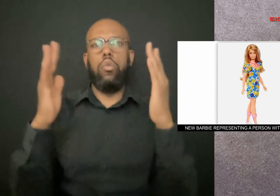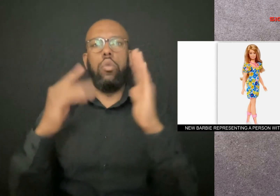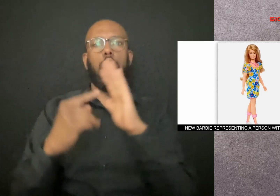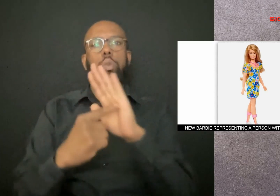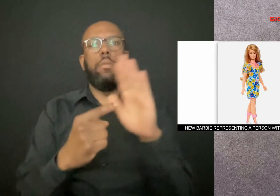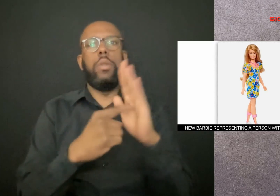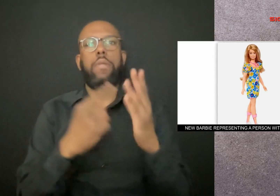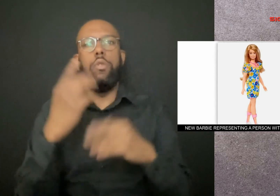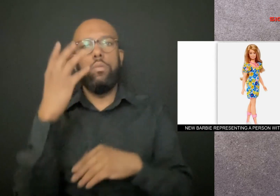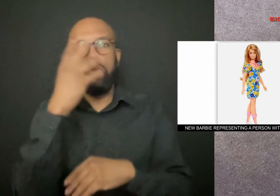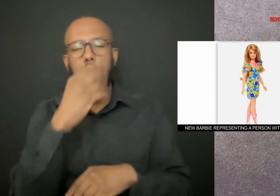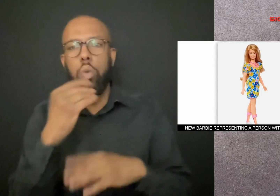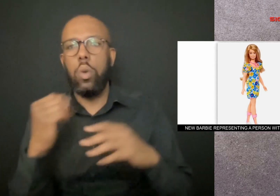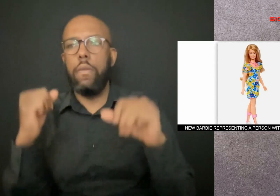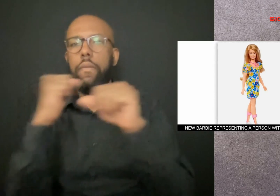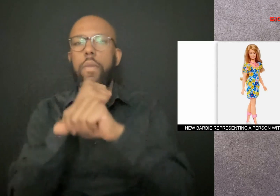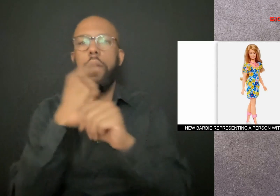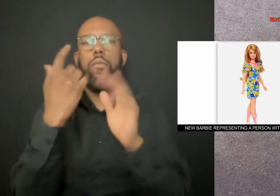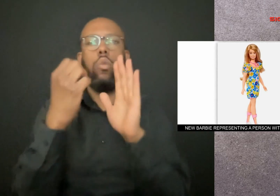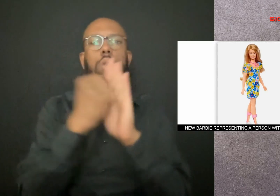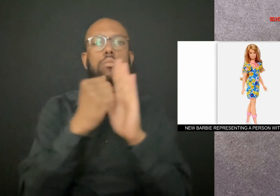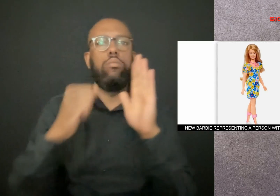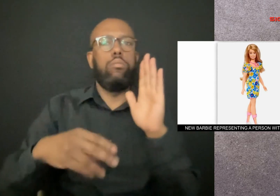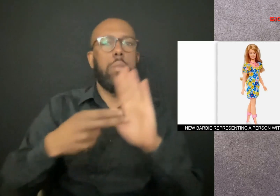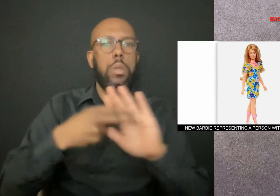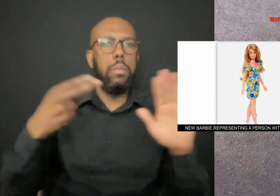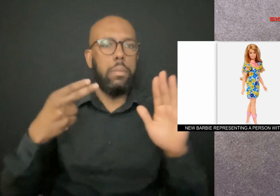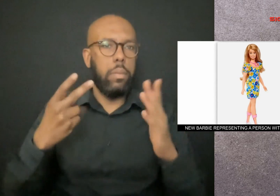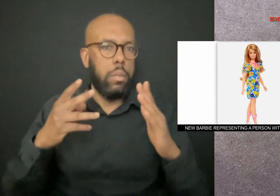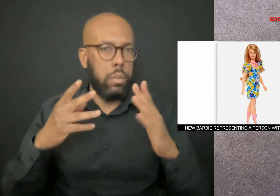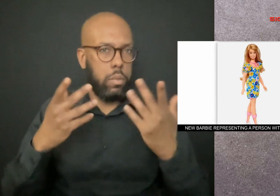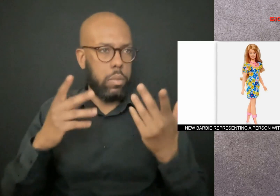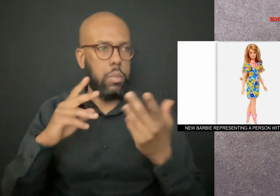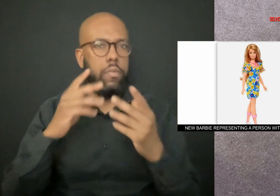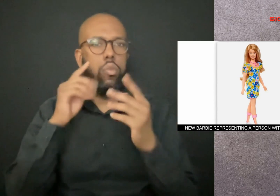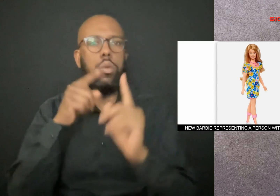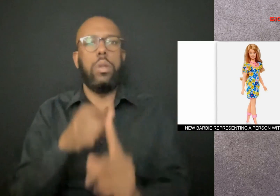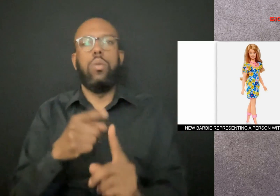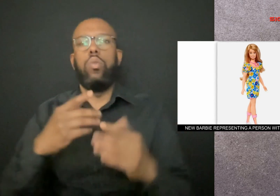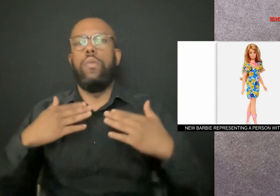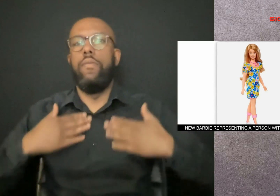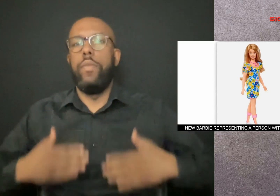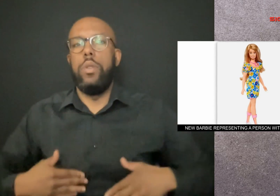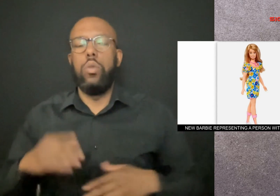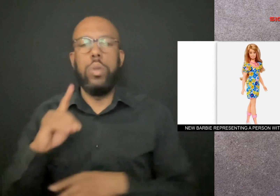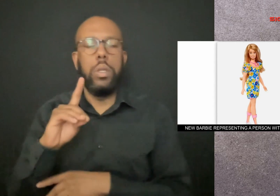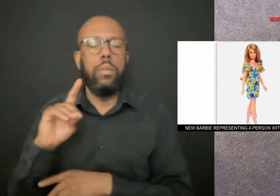kids more diverse representations of beauty and fight the stigma around physical disabilities